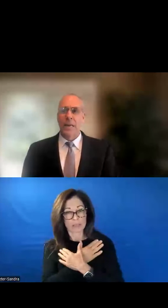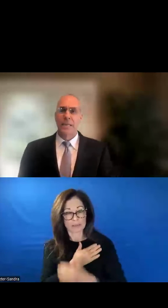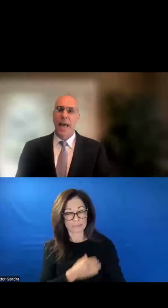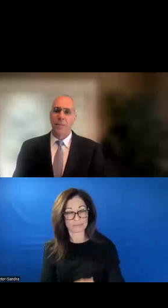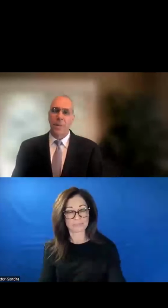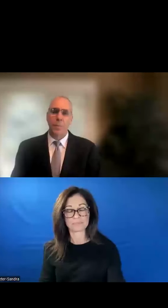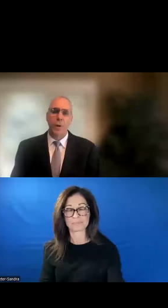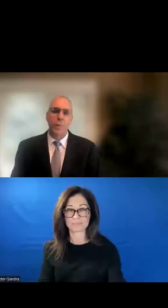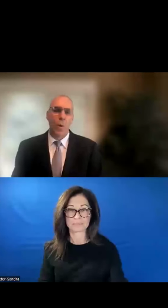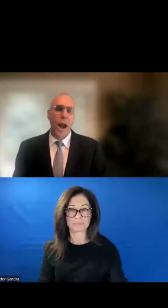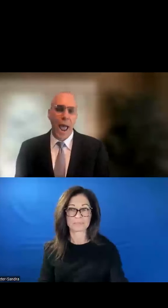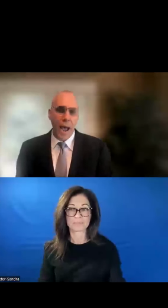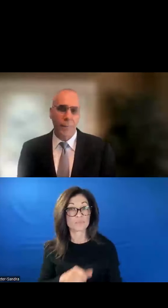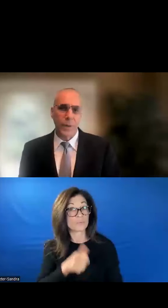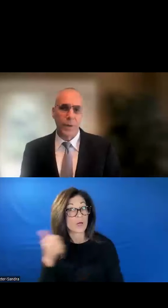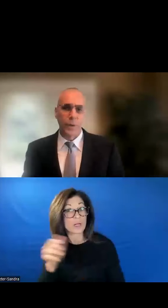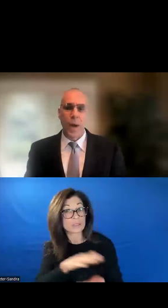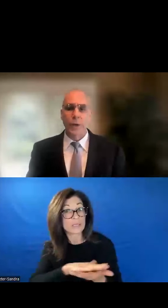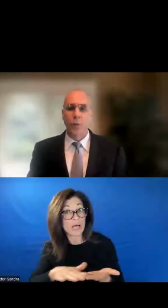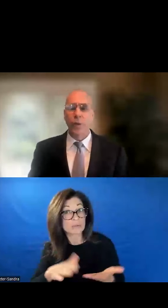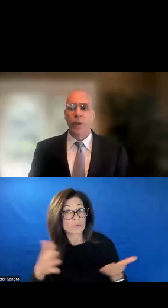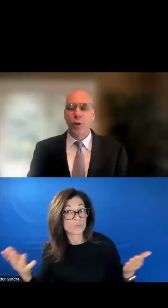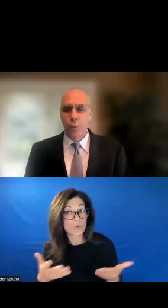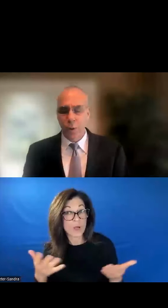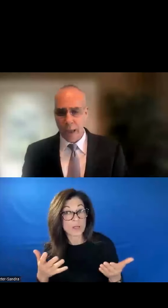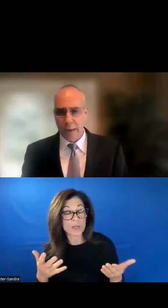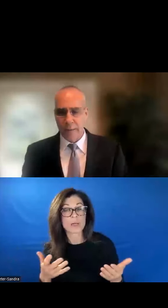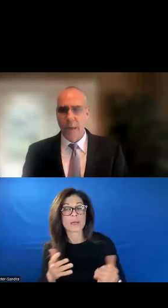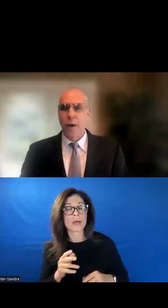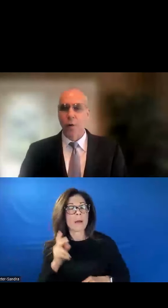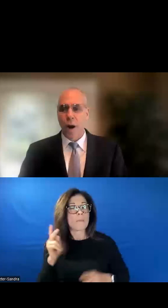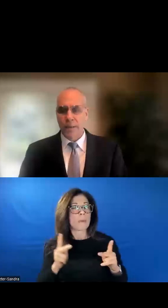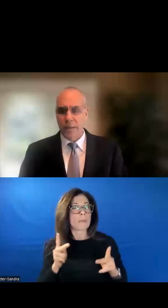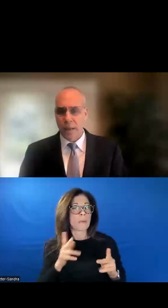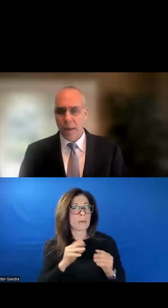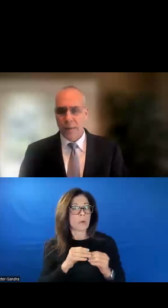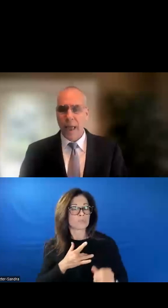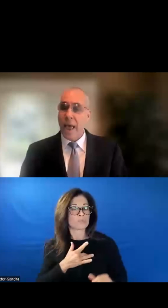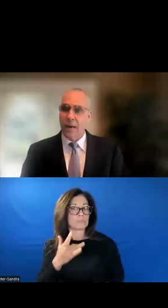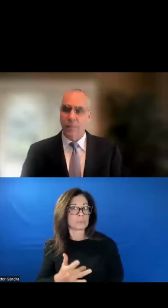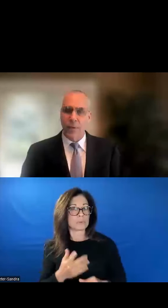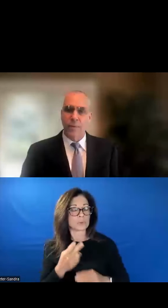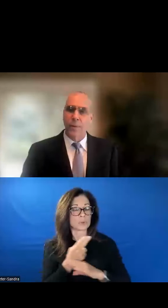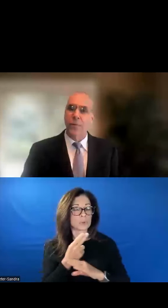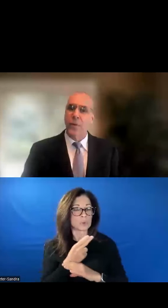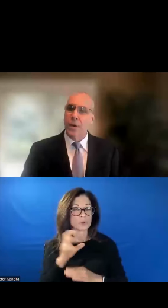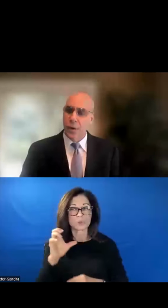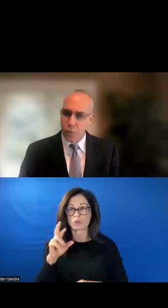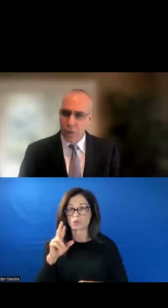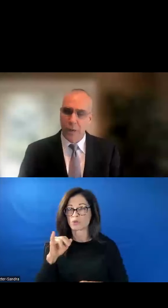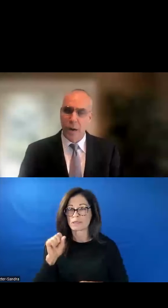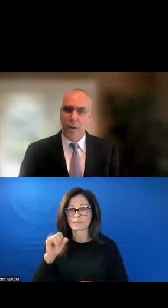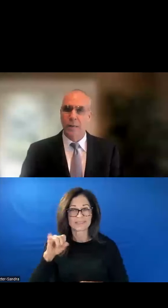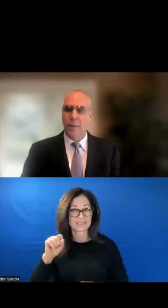IS NICE IS PEOPLE ARE MORE APT TO USE CRISIS LINES AND IF THEY FEEL THEY NEED TO TALK TO